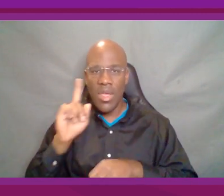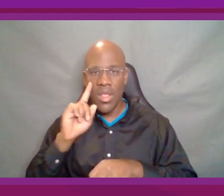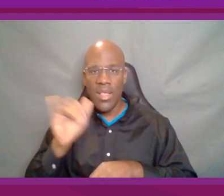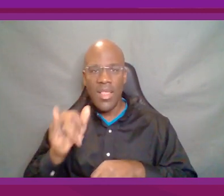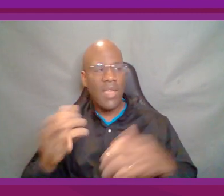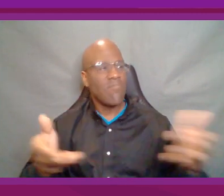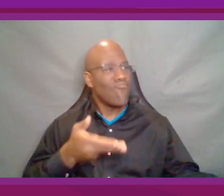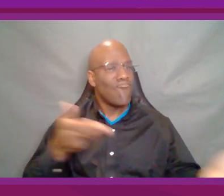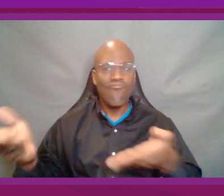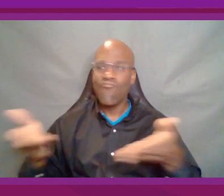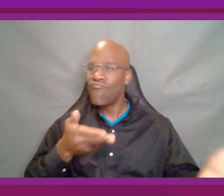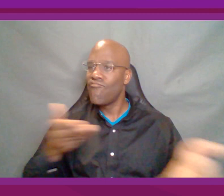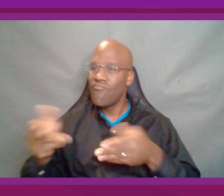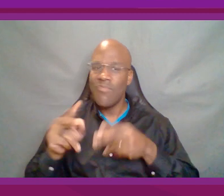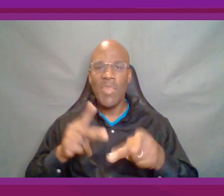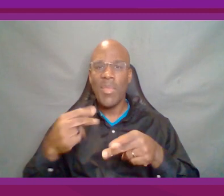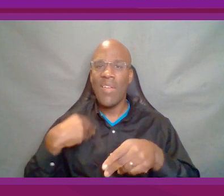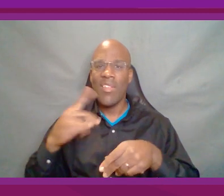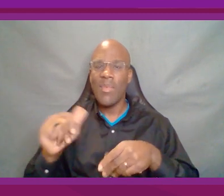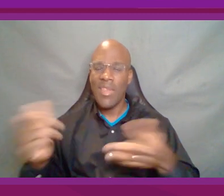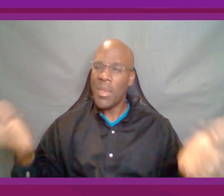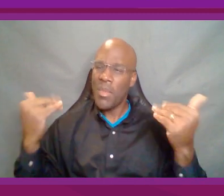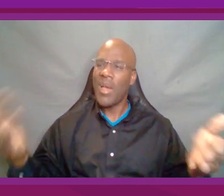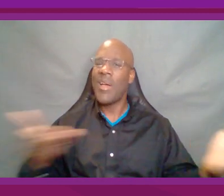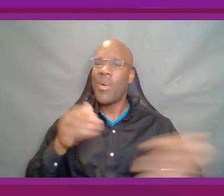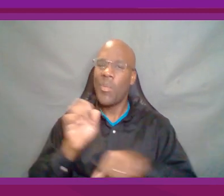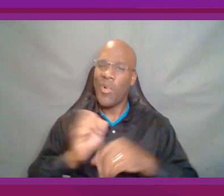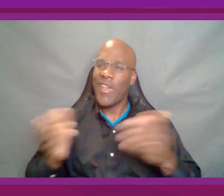again won't have that burden that you spoke of put upon them, they won't be showcased,